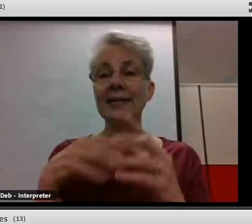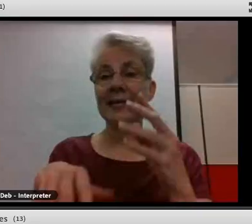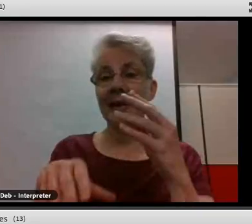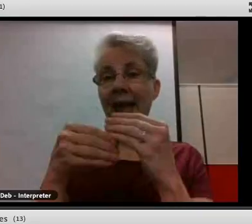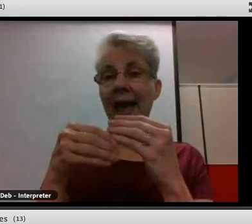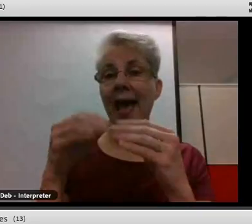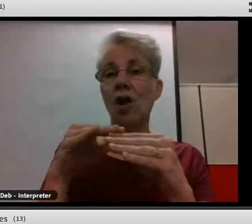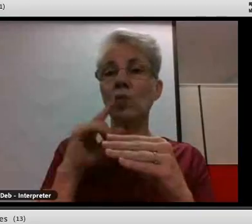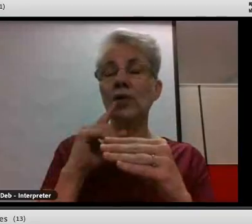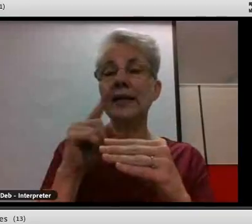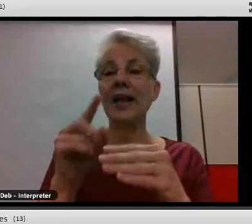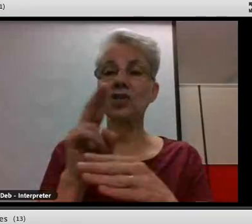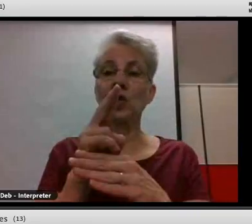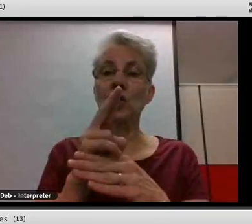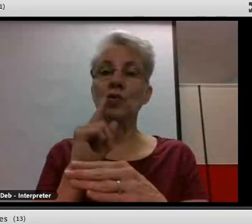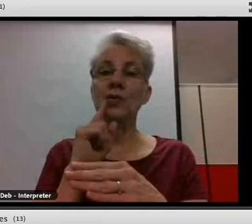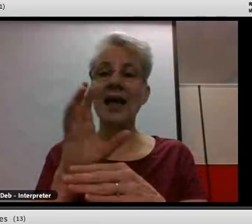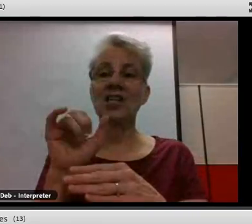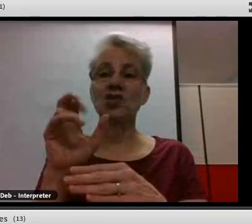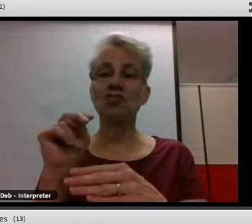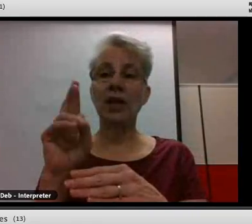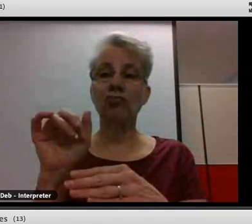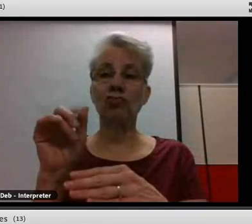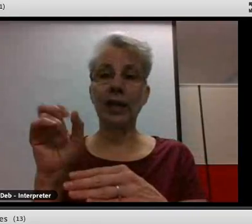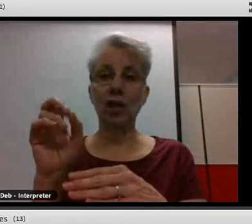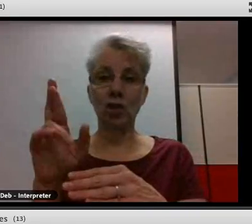and enrich their lives.